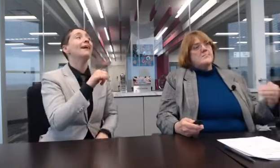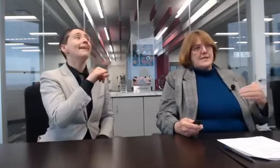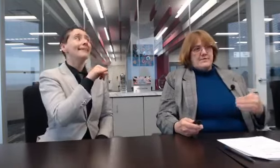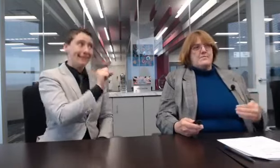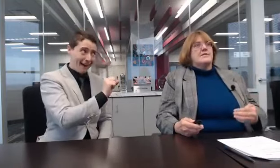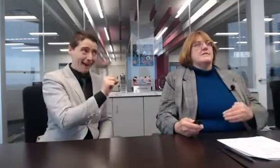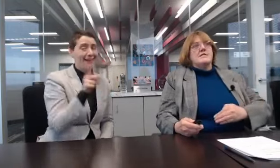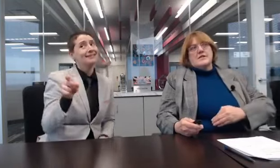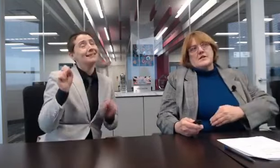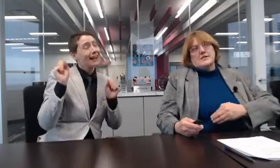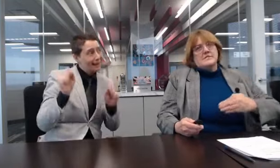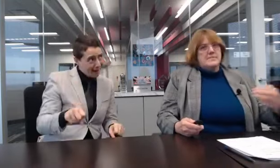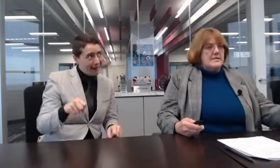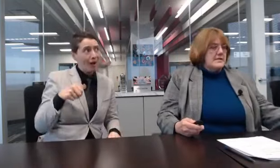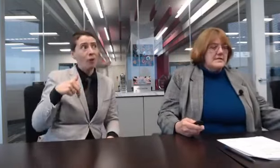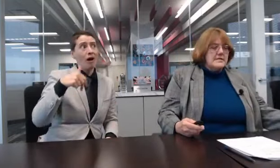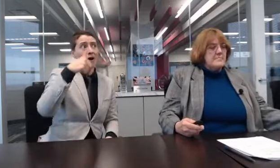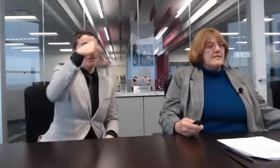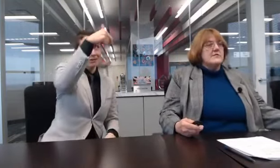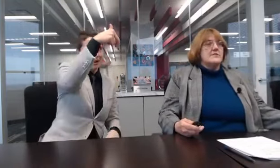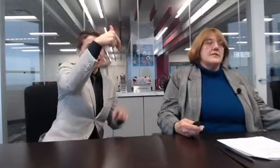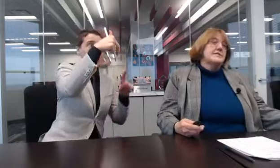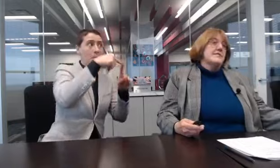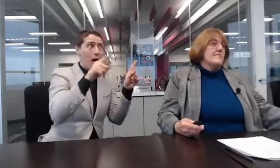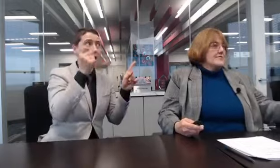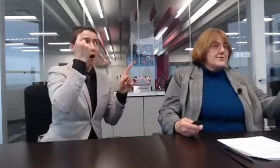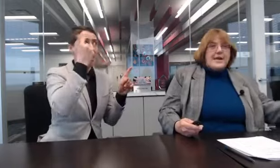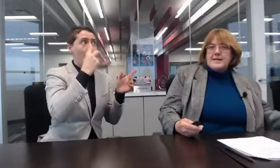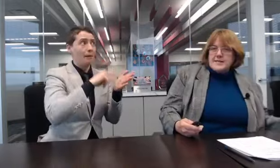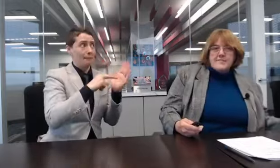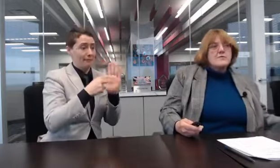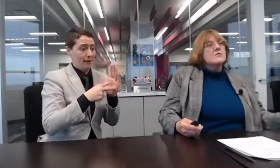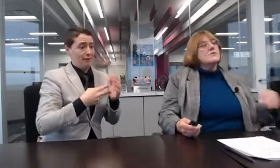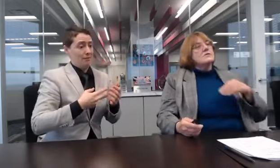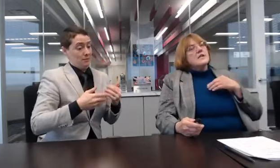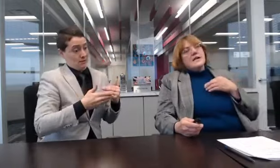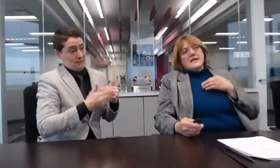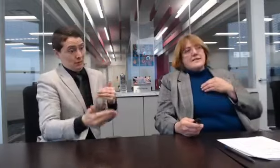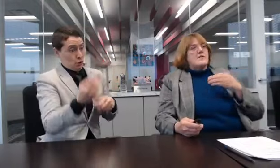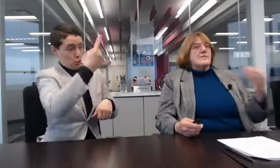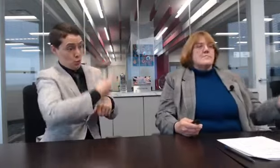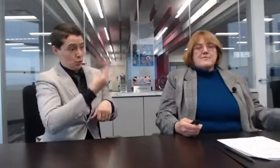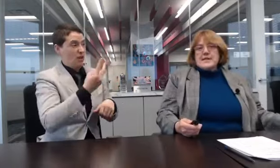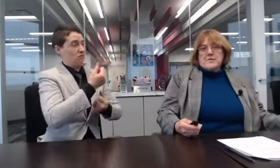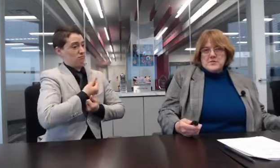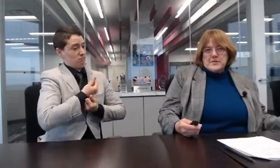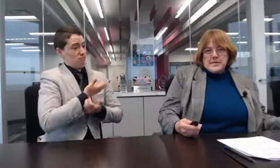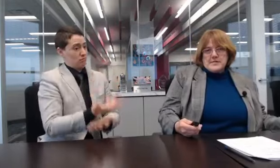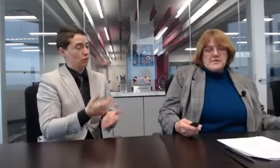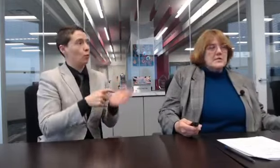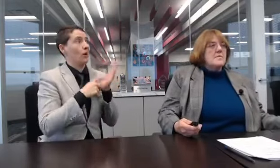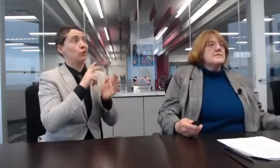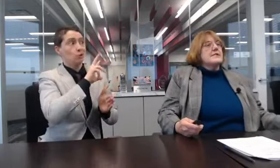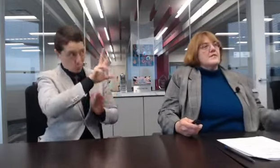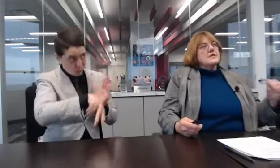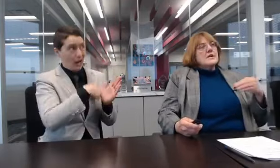but it was, it caused them to be exhausted for two days afterward and it took them three hours to get to the top of the stairs.